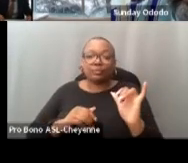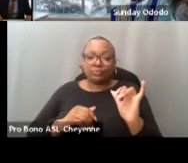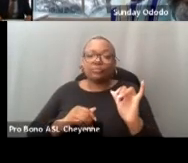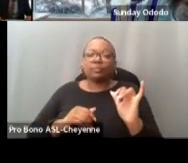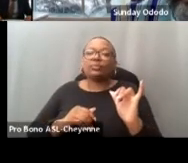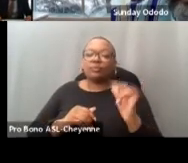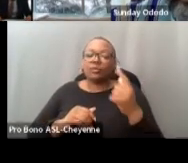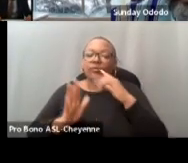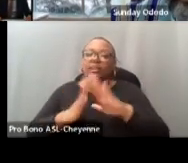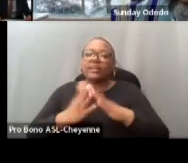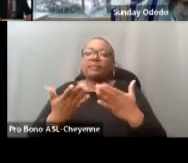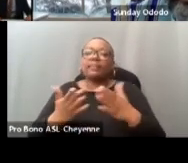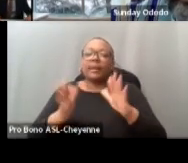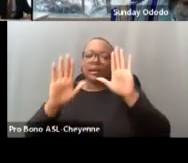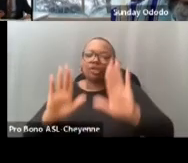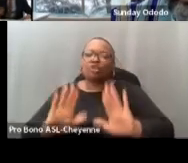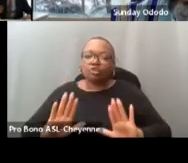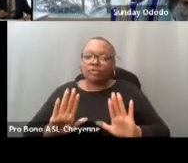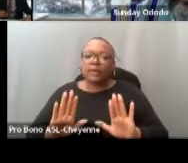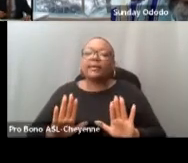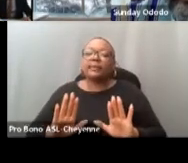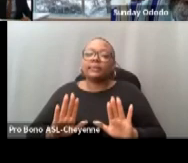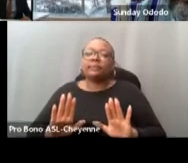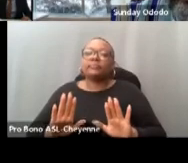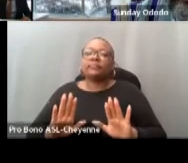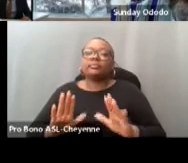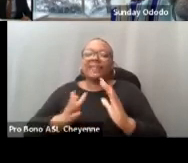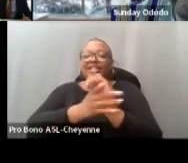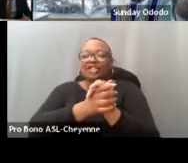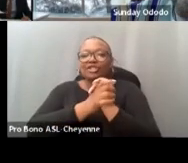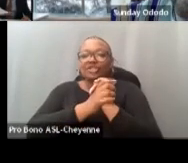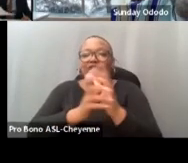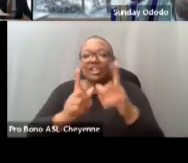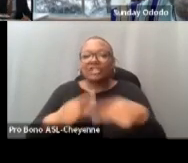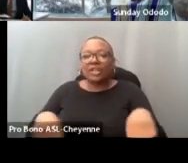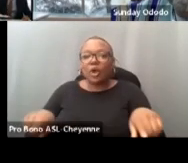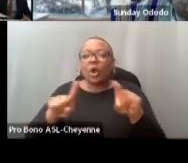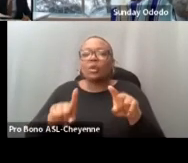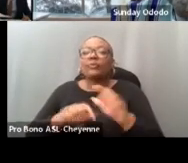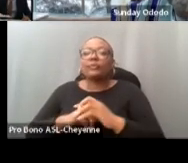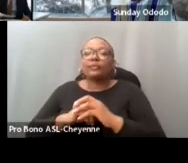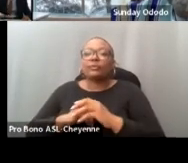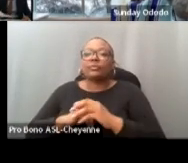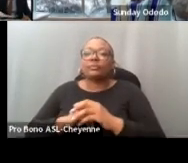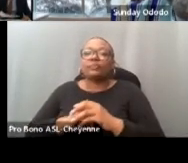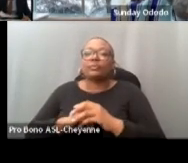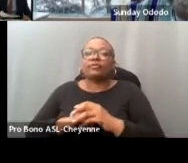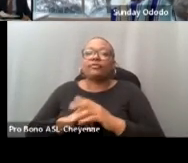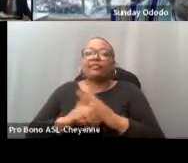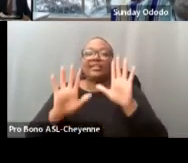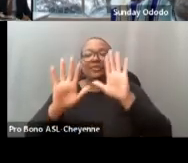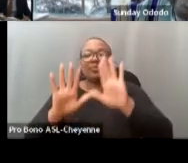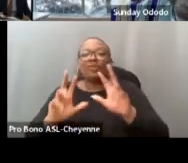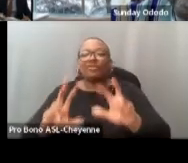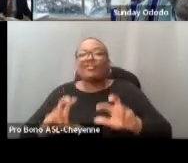this great book and just congratulate you on this wonderful contribution.